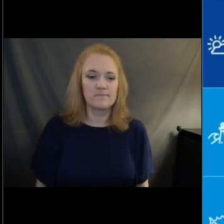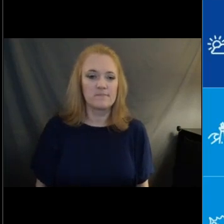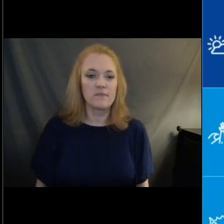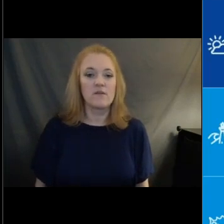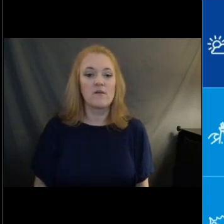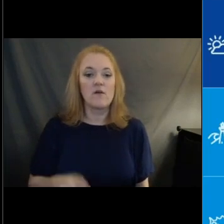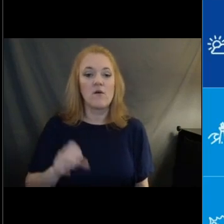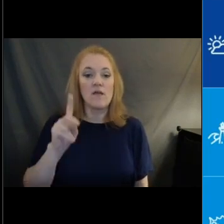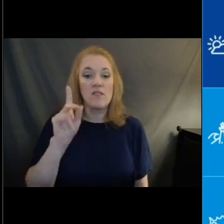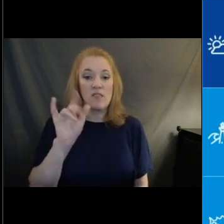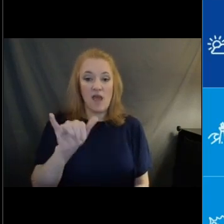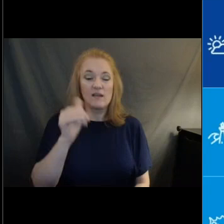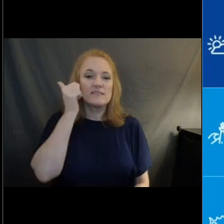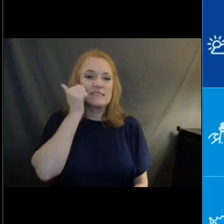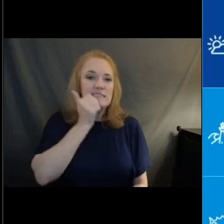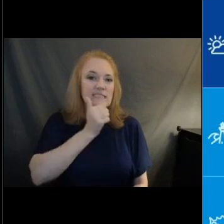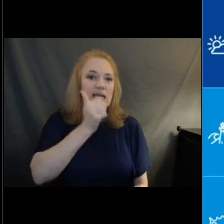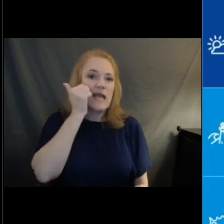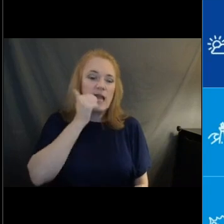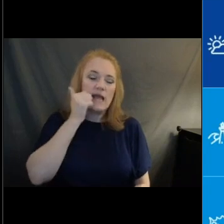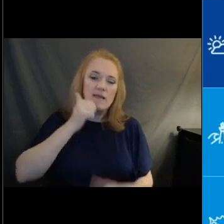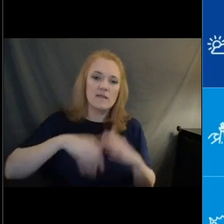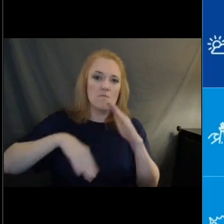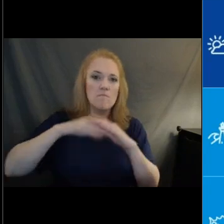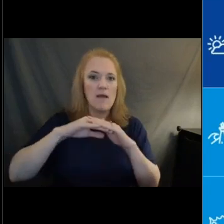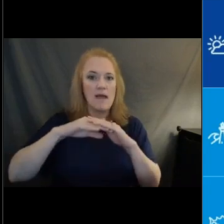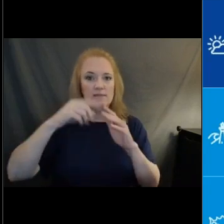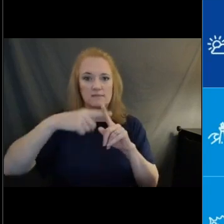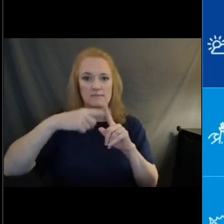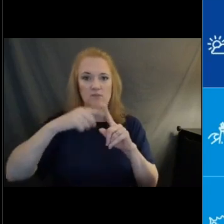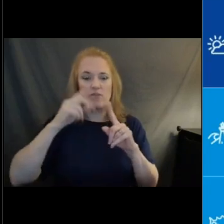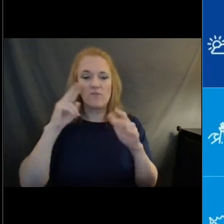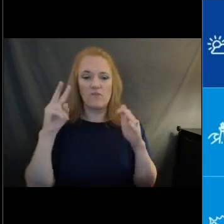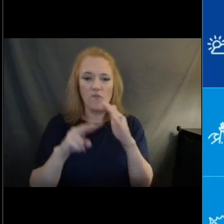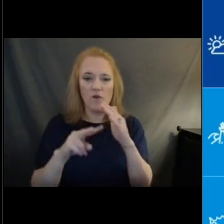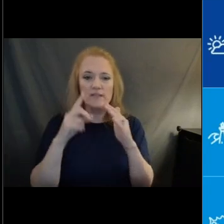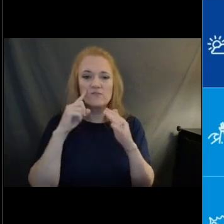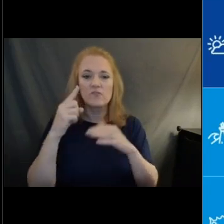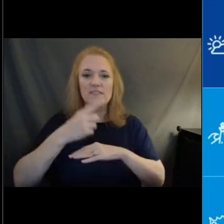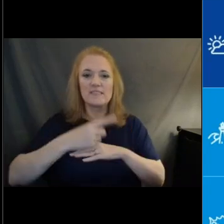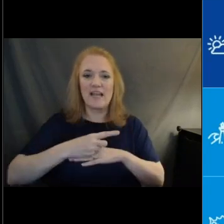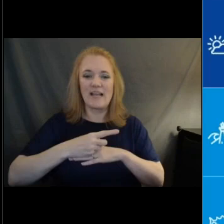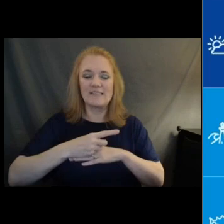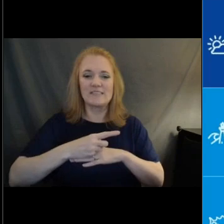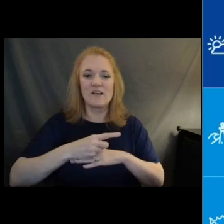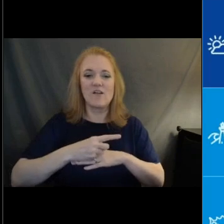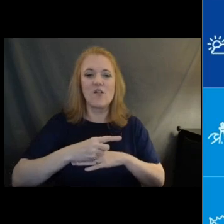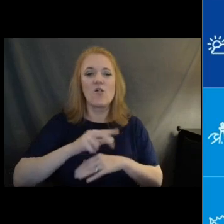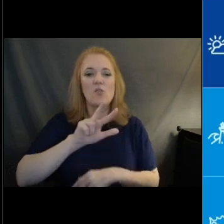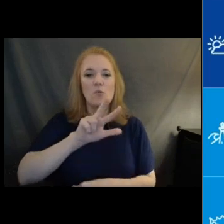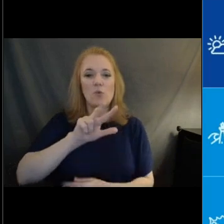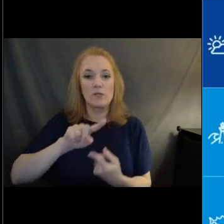These are the daily maximum heat index forecasts for days one through or days three through seven,